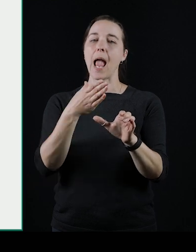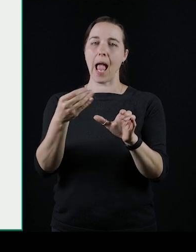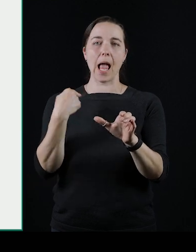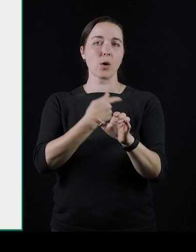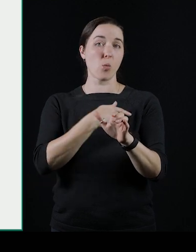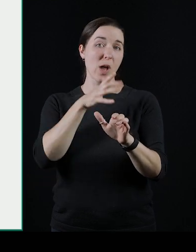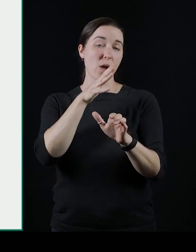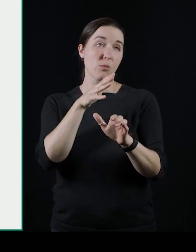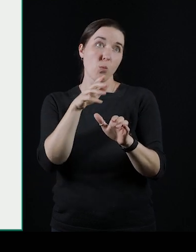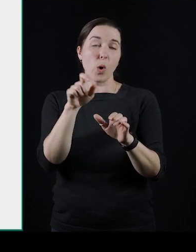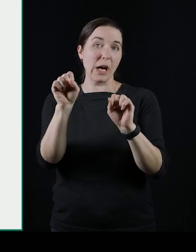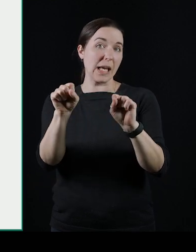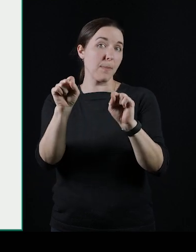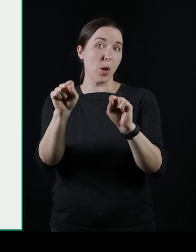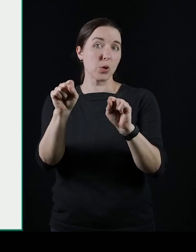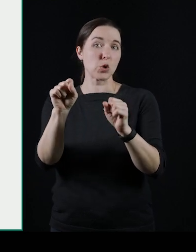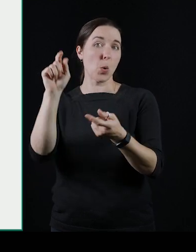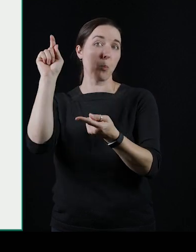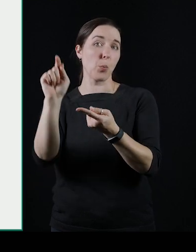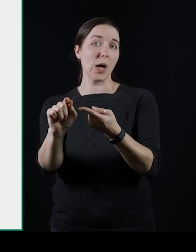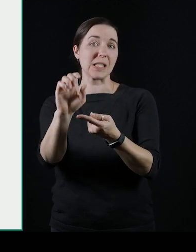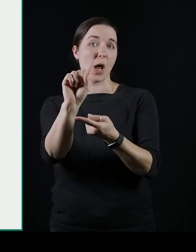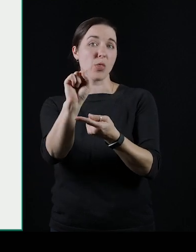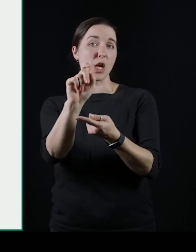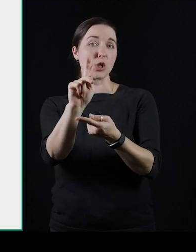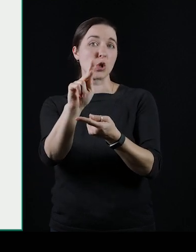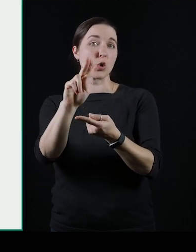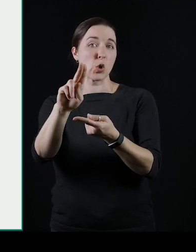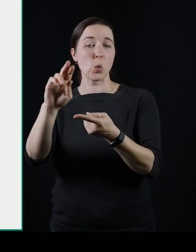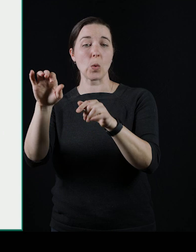and we were able to even bring down our skill size couple of years.